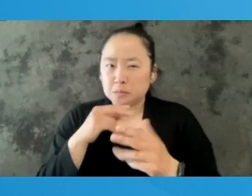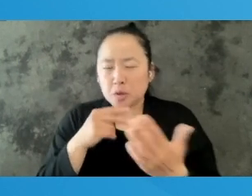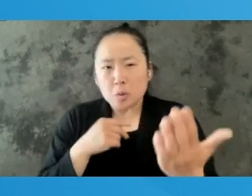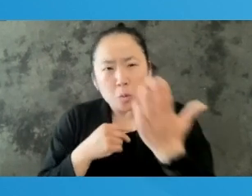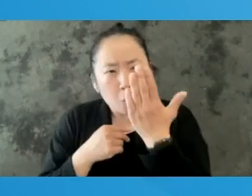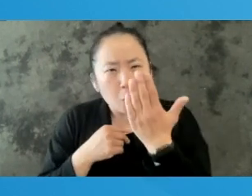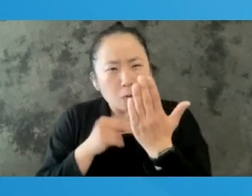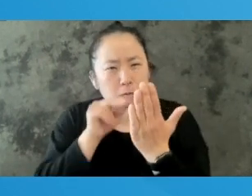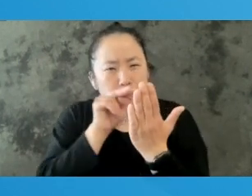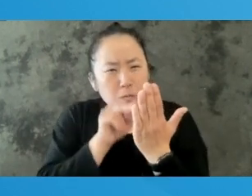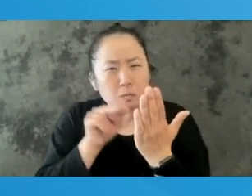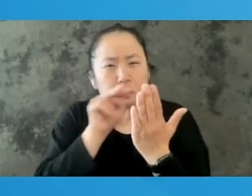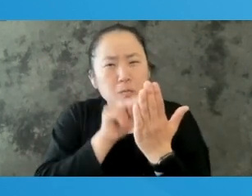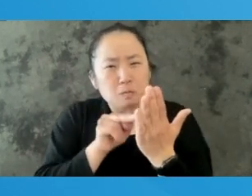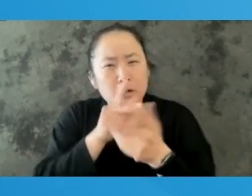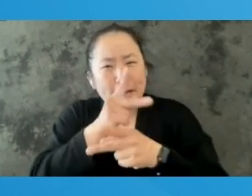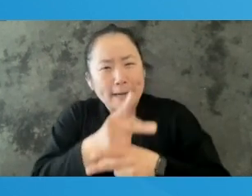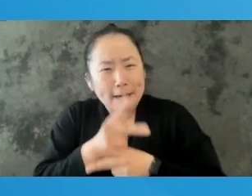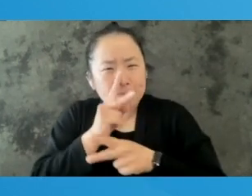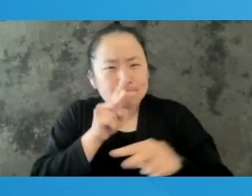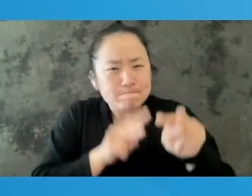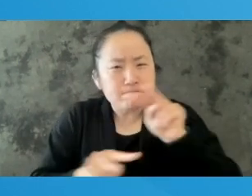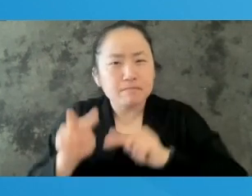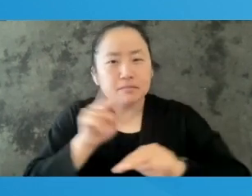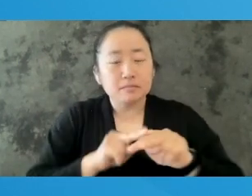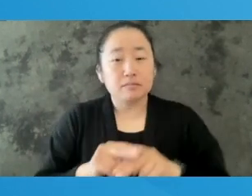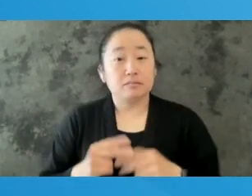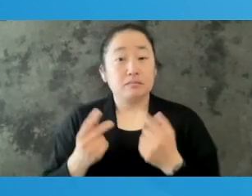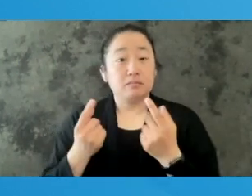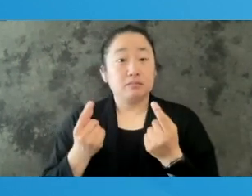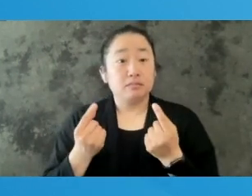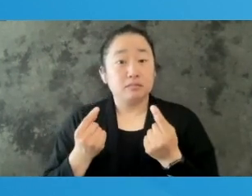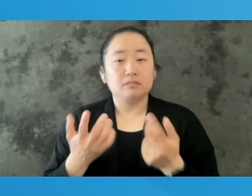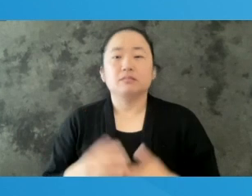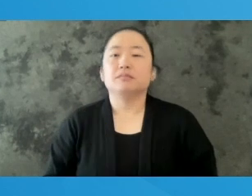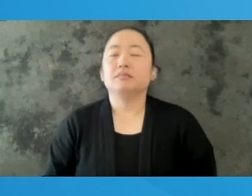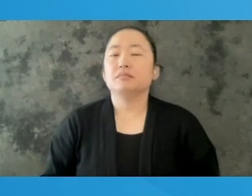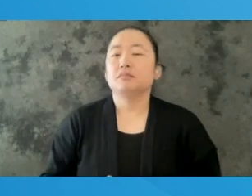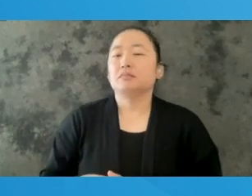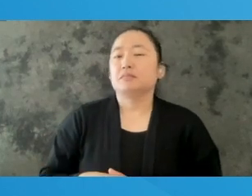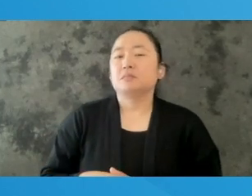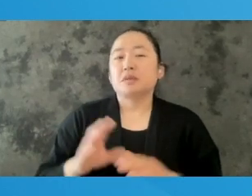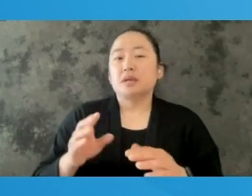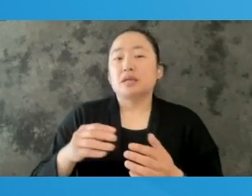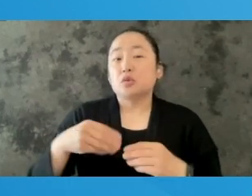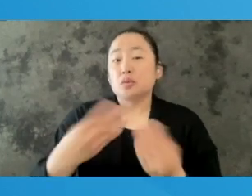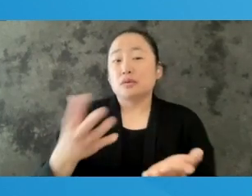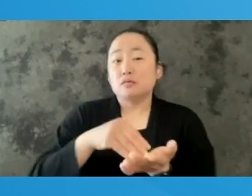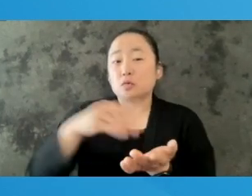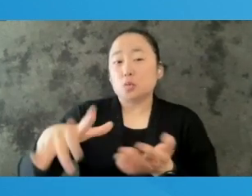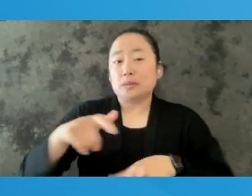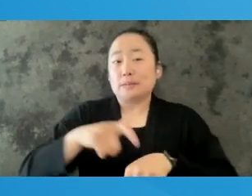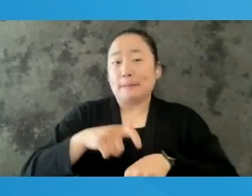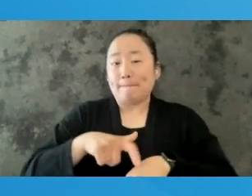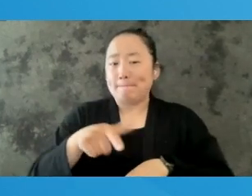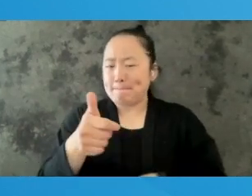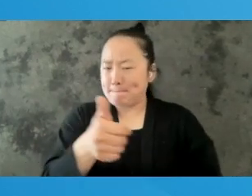How this routine works is students will be given time to look closely at an artwork and